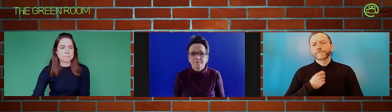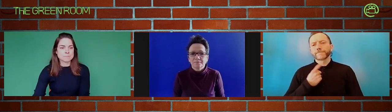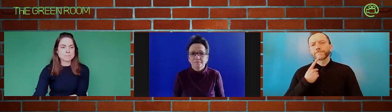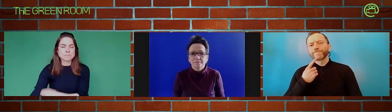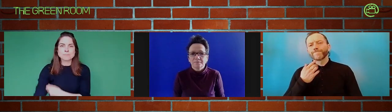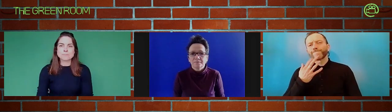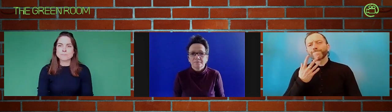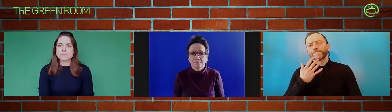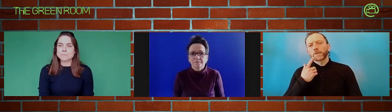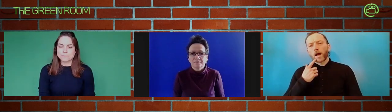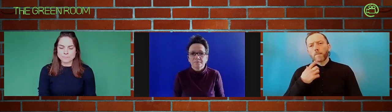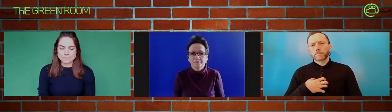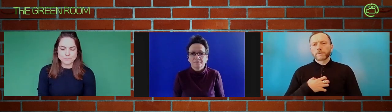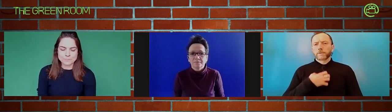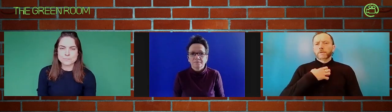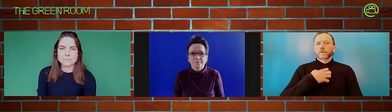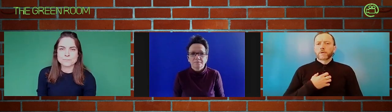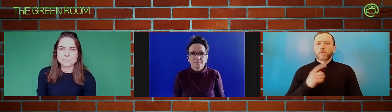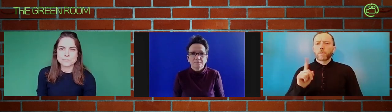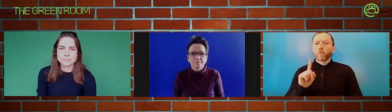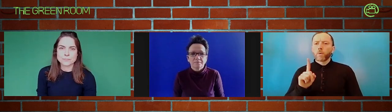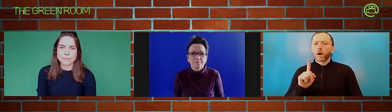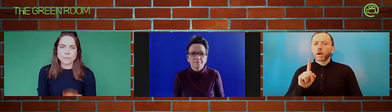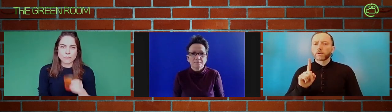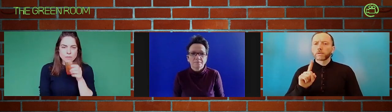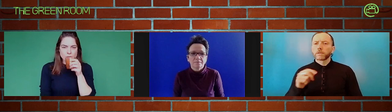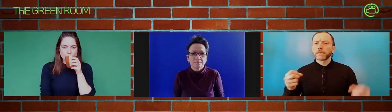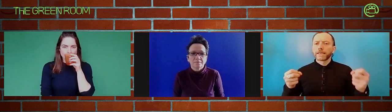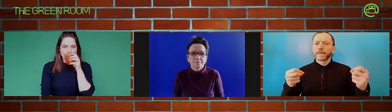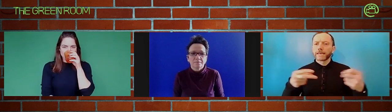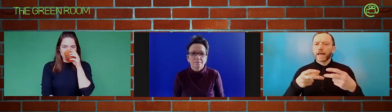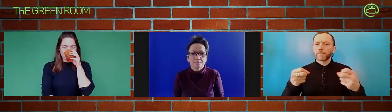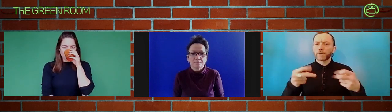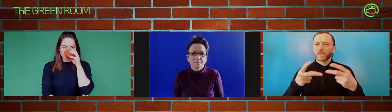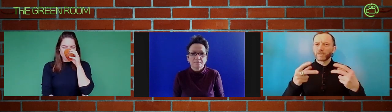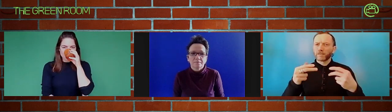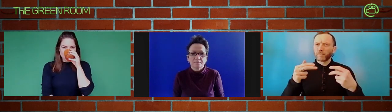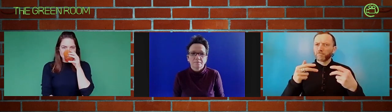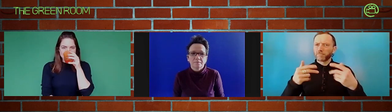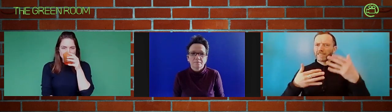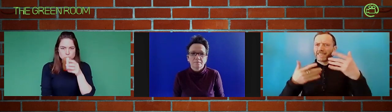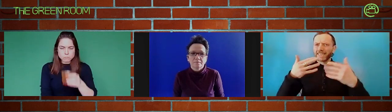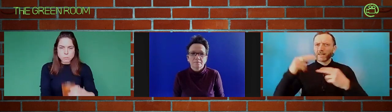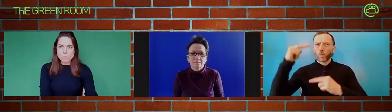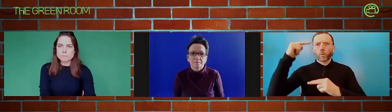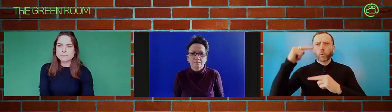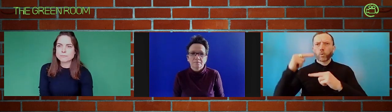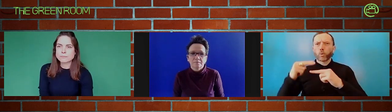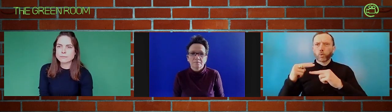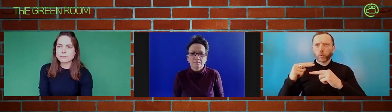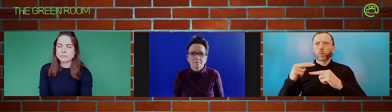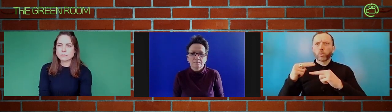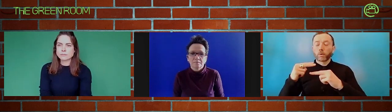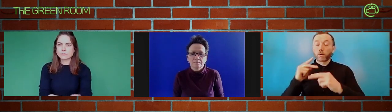I'm surprised by the captions being so low. To be honest with you. I would have